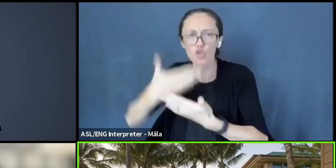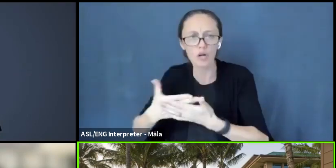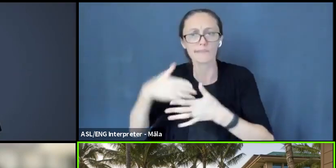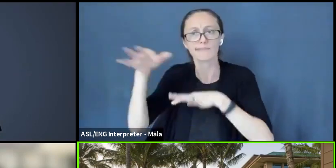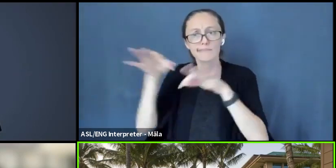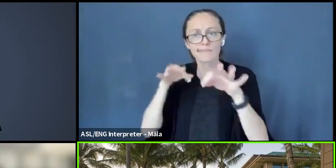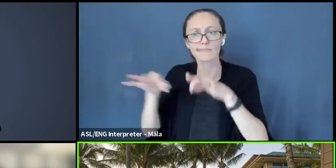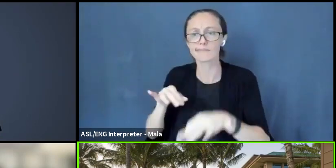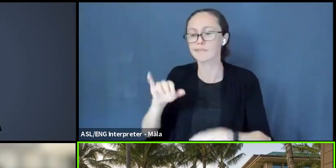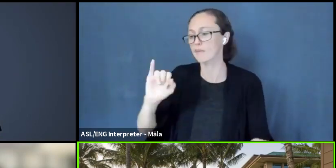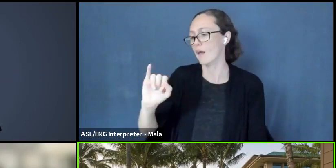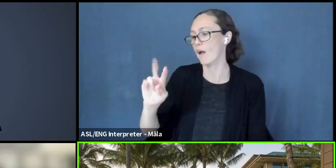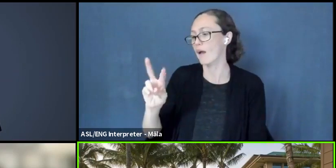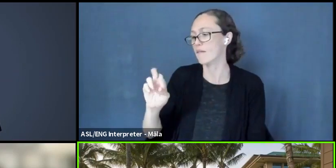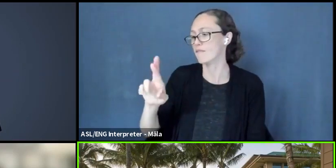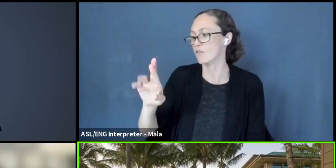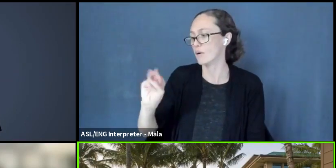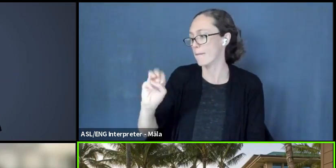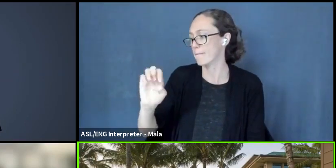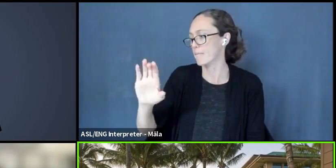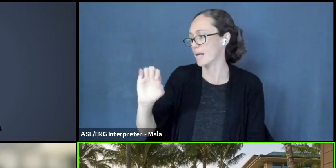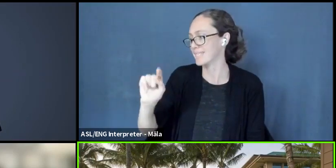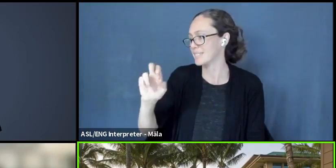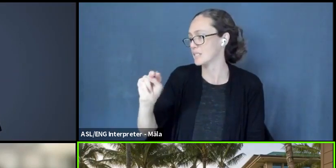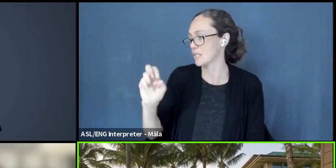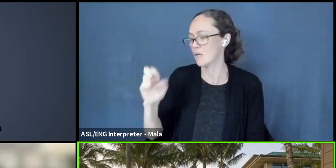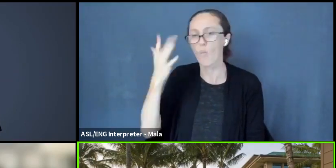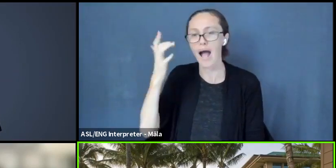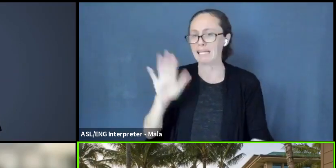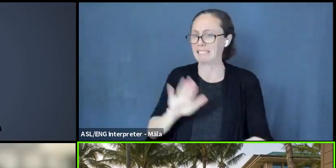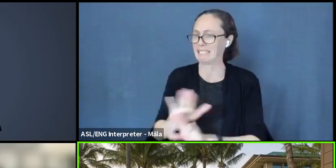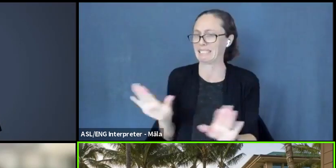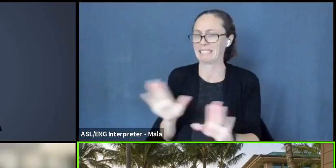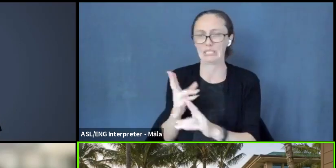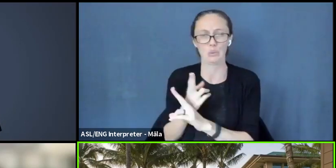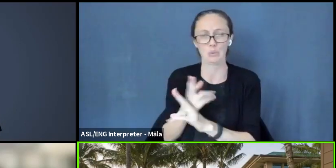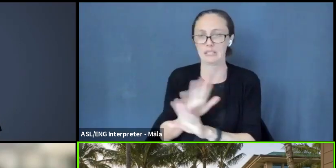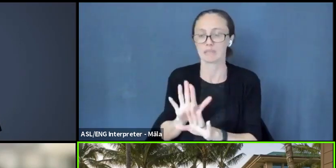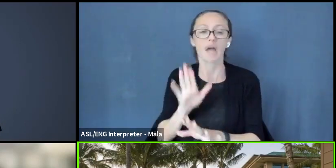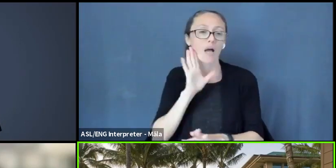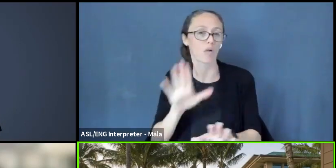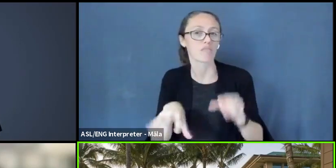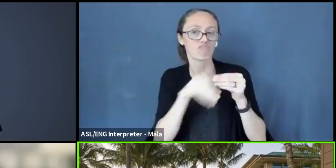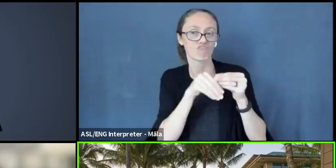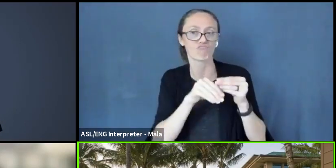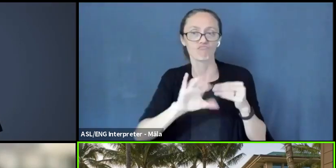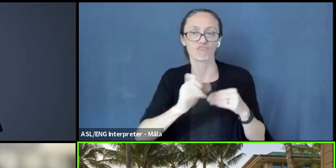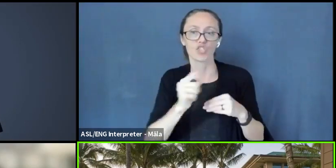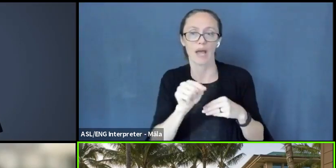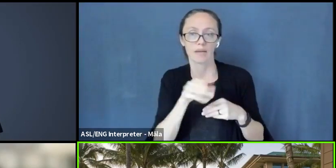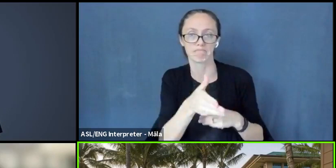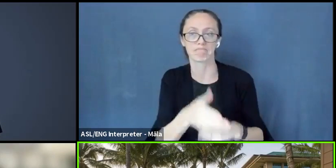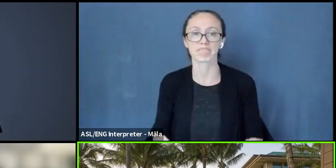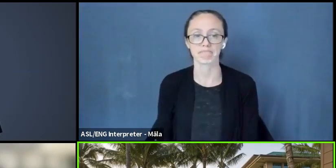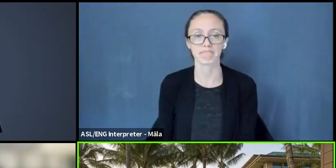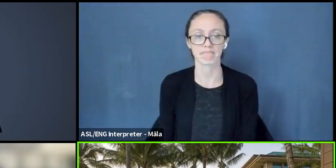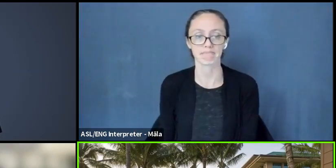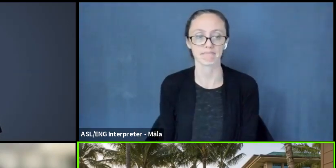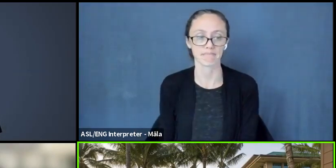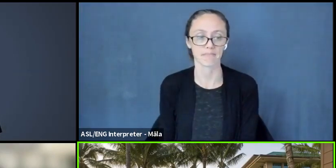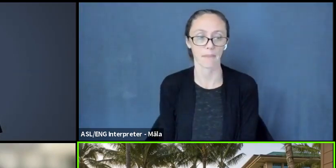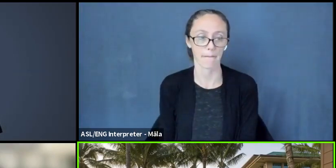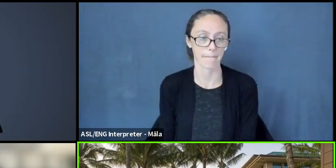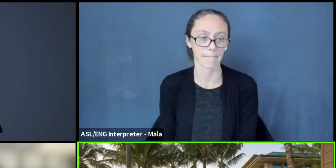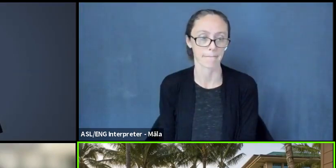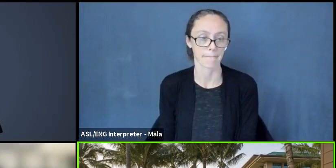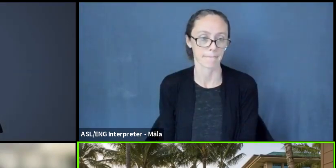And I'll put that information in the chat.